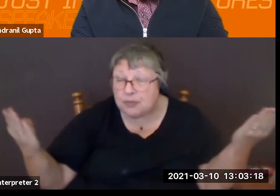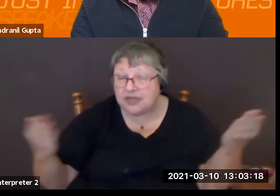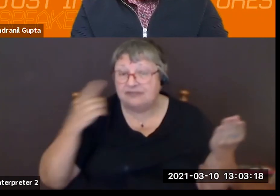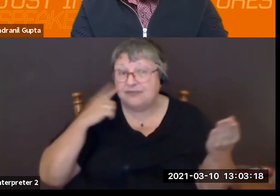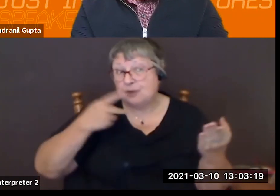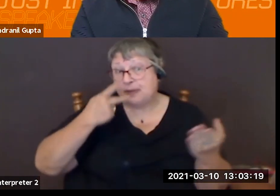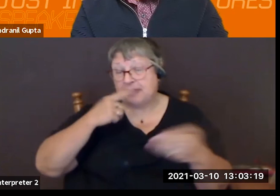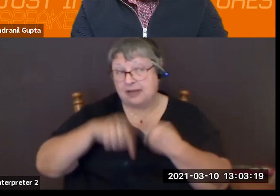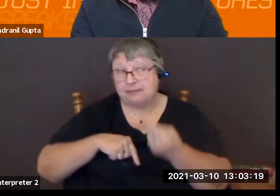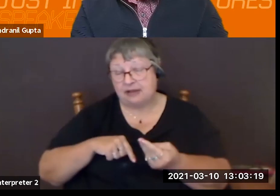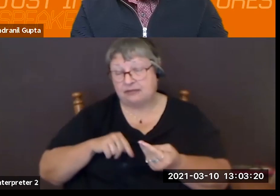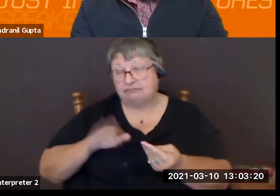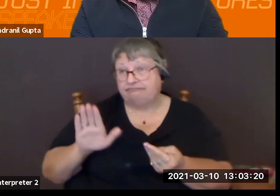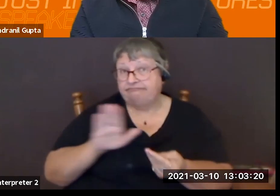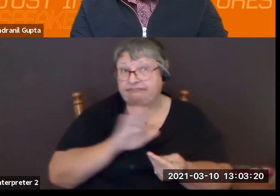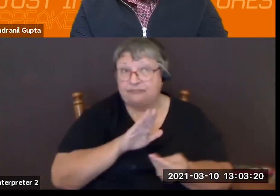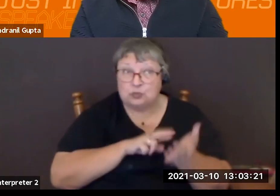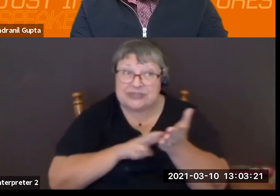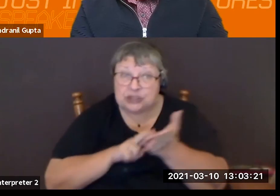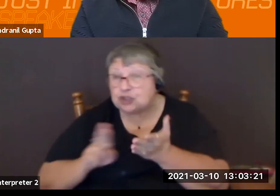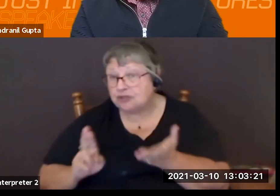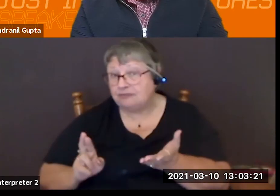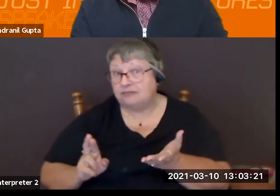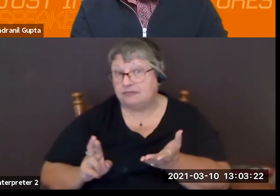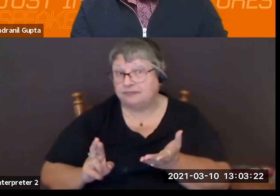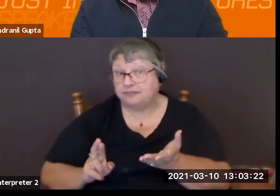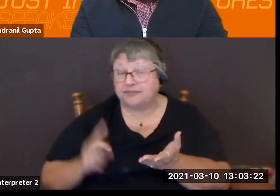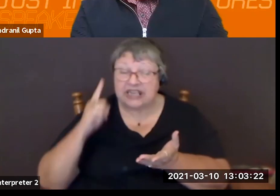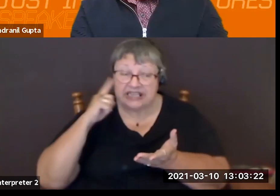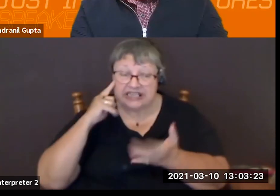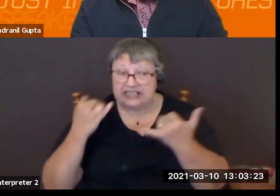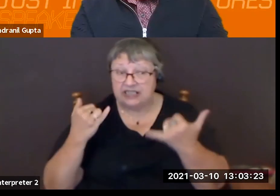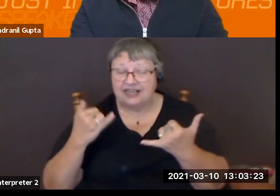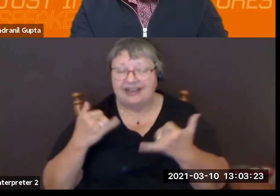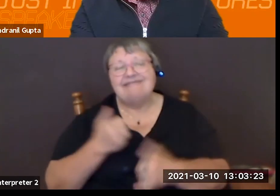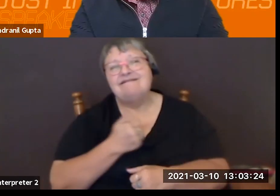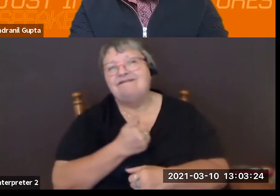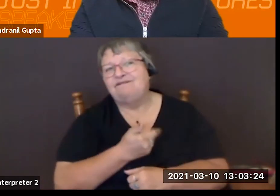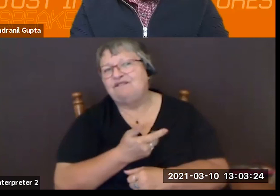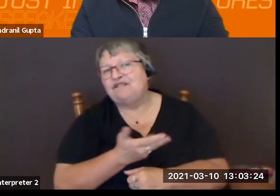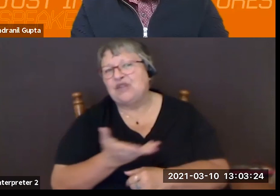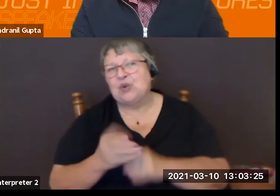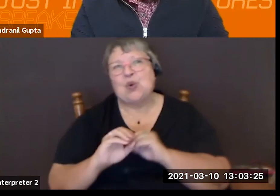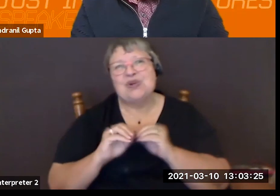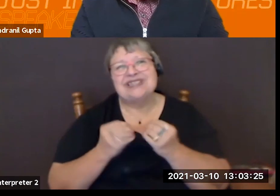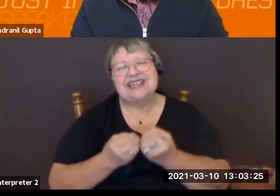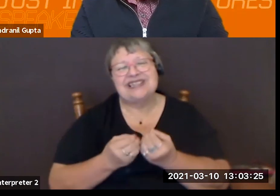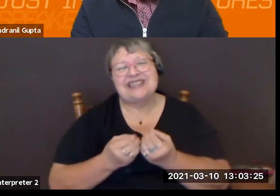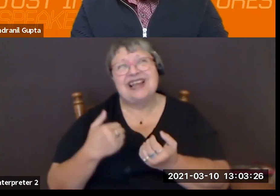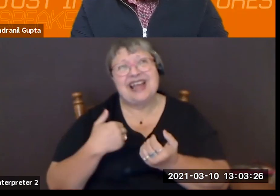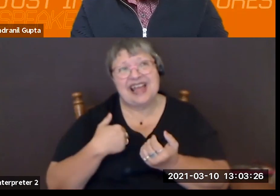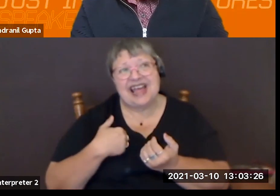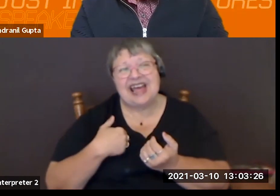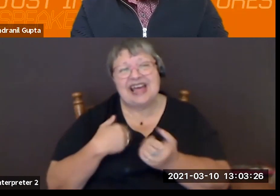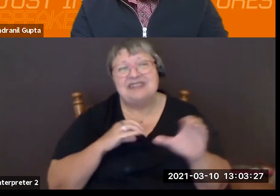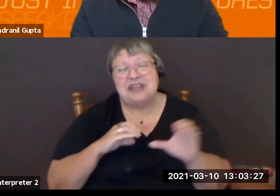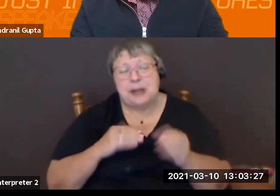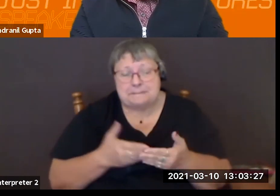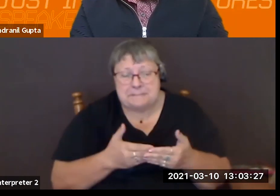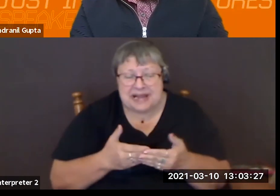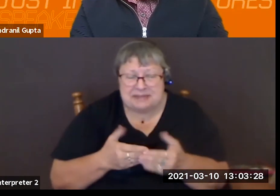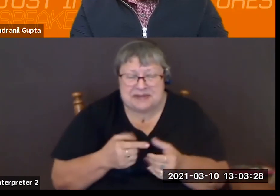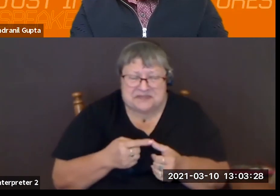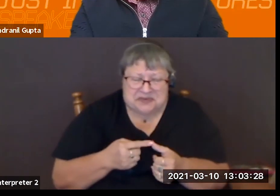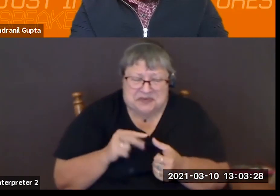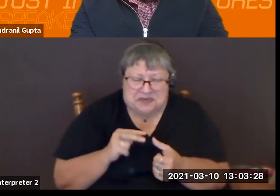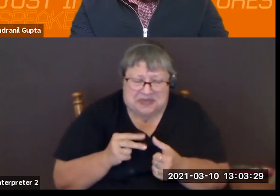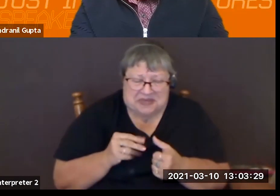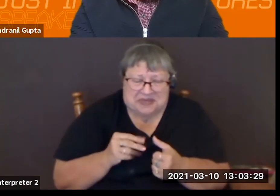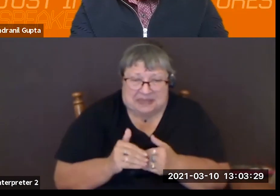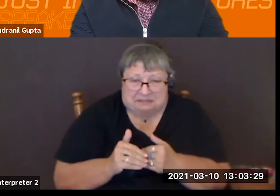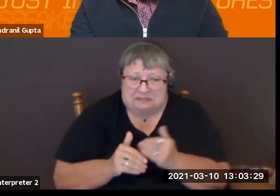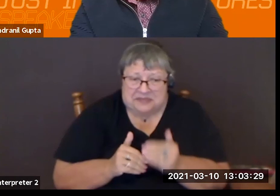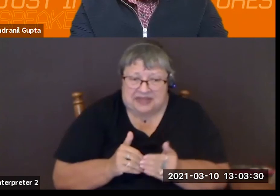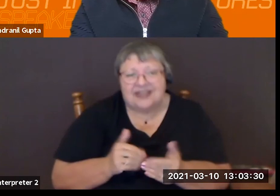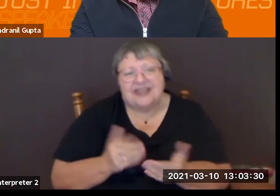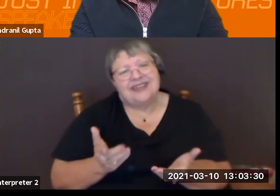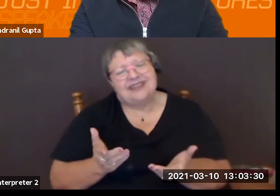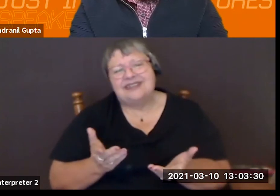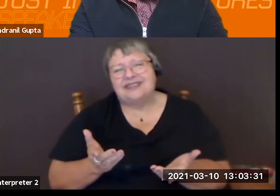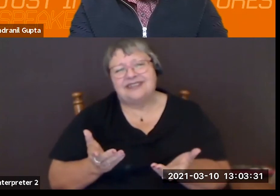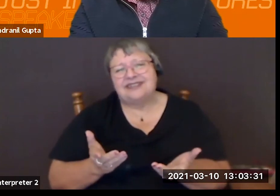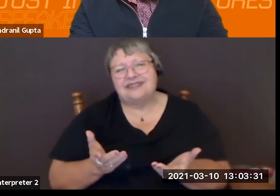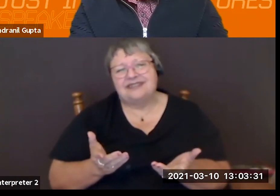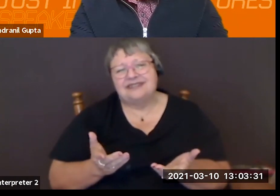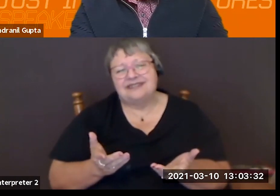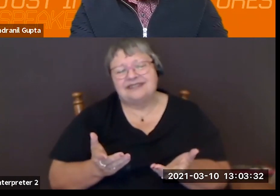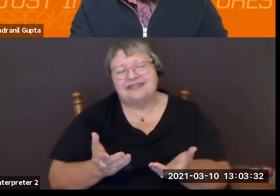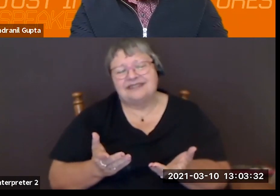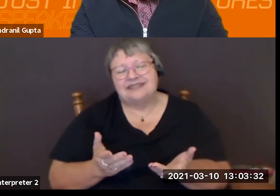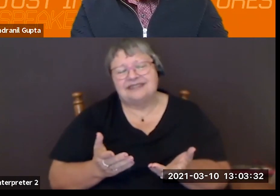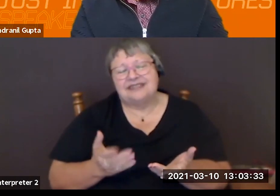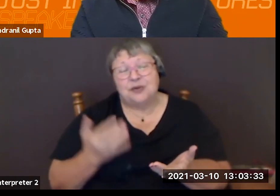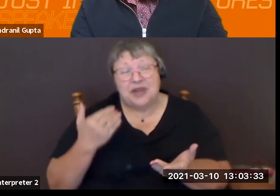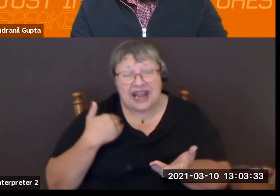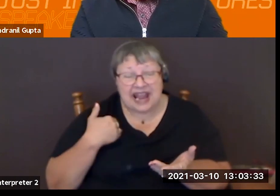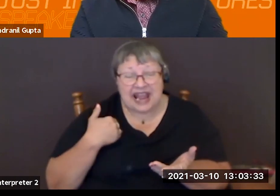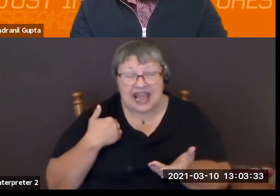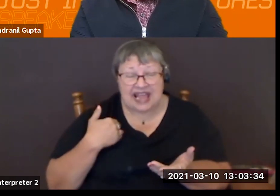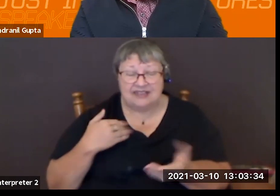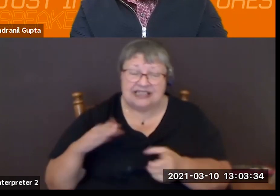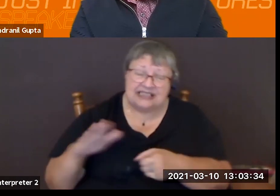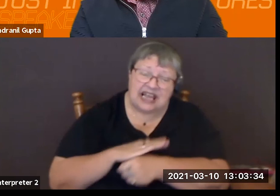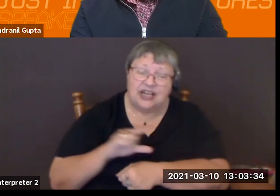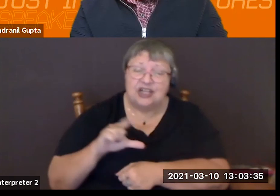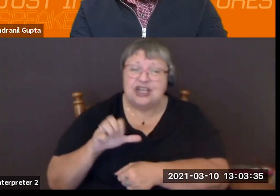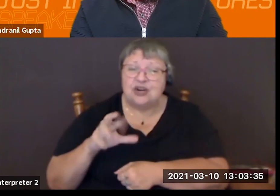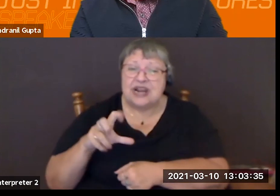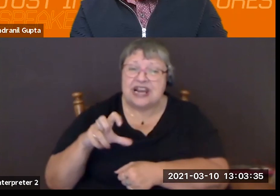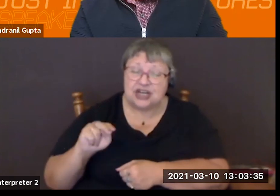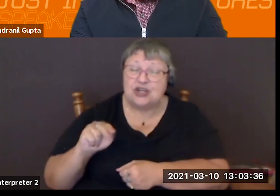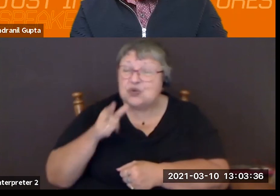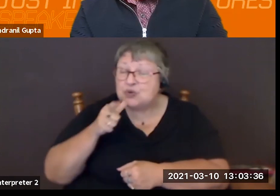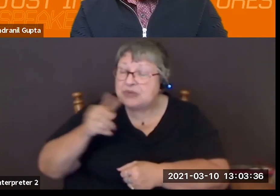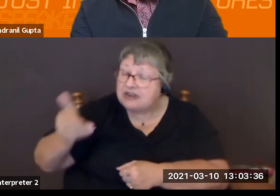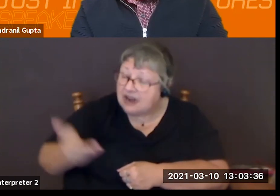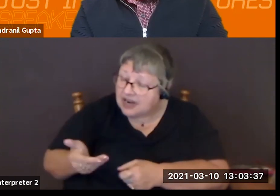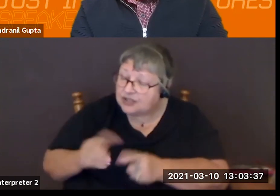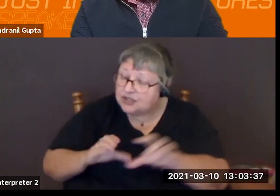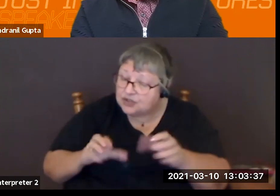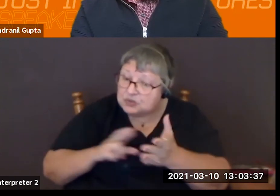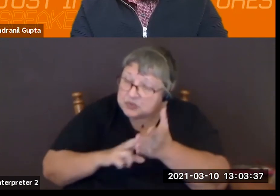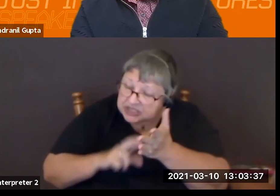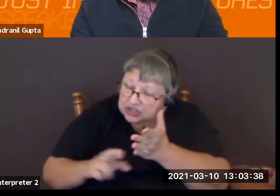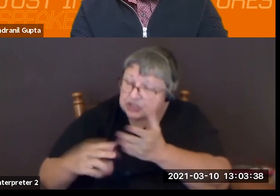And I think, at this stage. There are very few organizations that have even taken those baby steps, like we live in a time when, you know, a generation of people who've been hired into tech companies to do work on research and accountability ethic, ethics